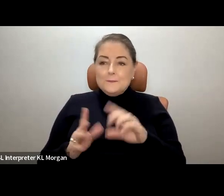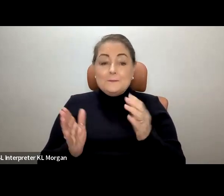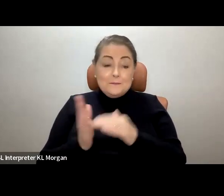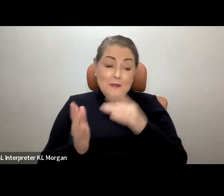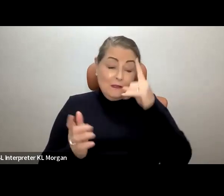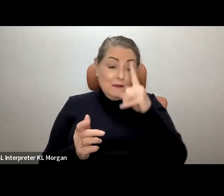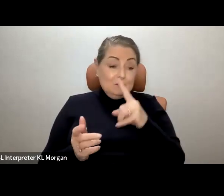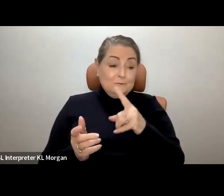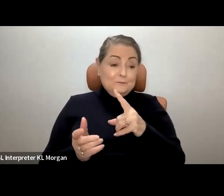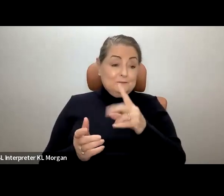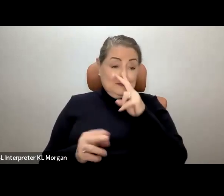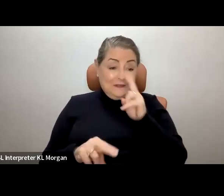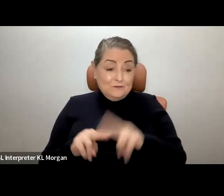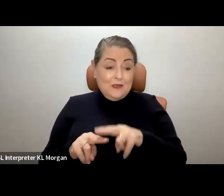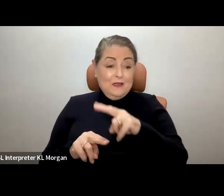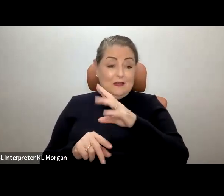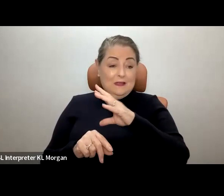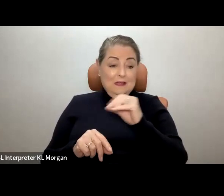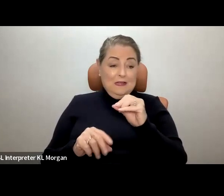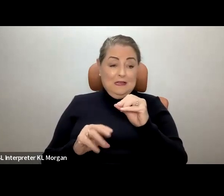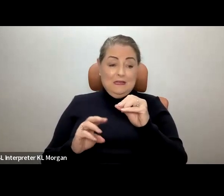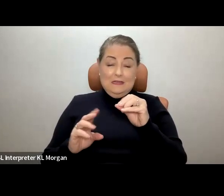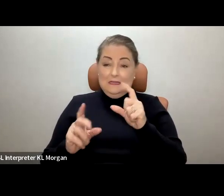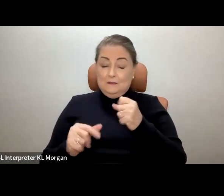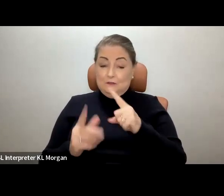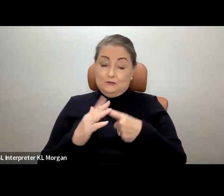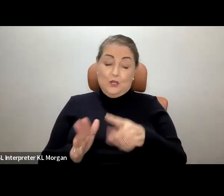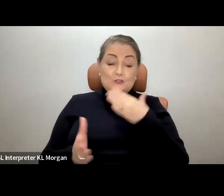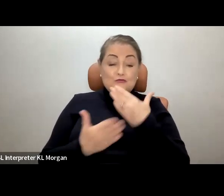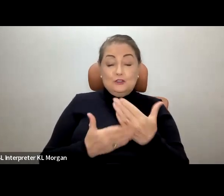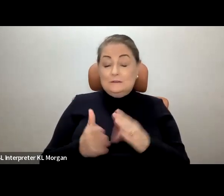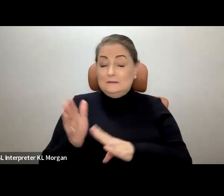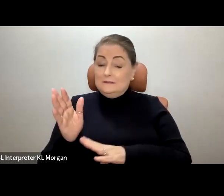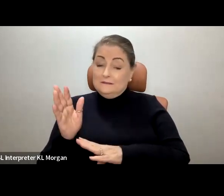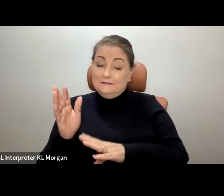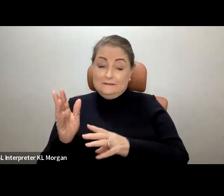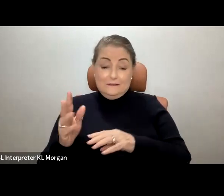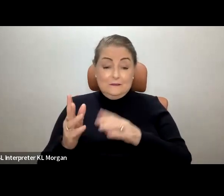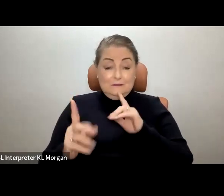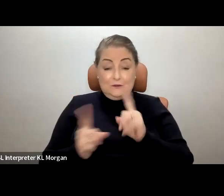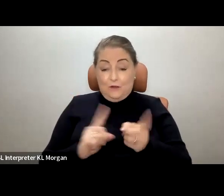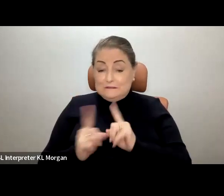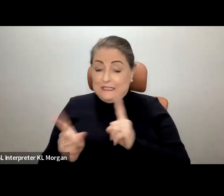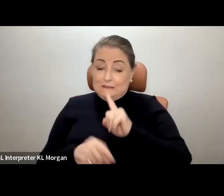I think it's fun, it's a fun tool, it starts good conversations about how to improve your courses. I believe,